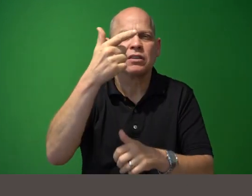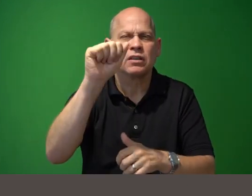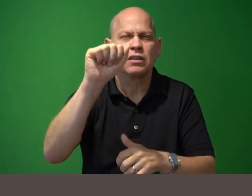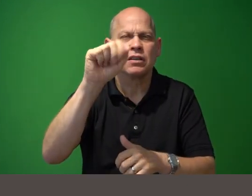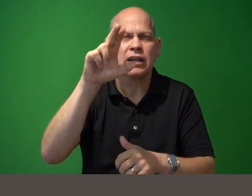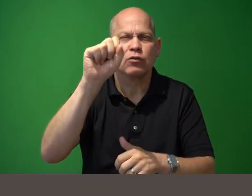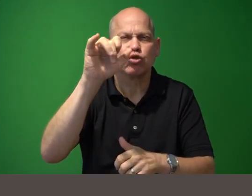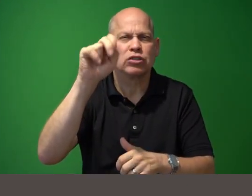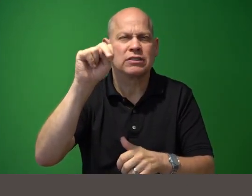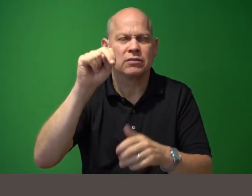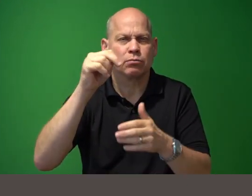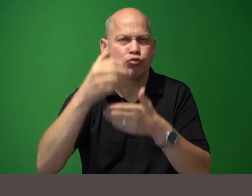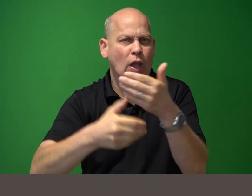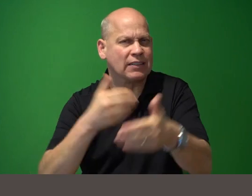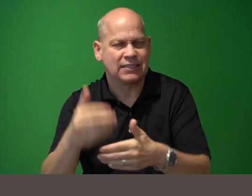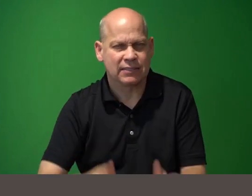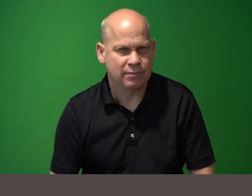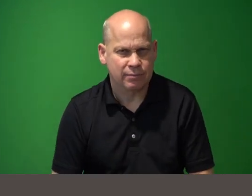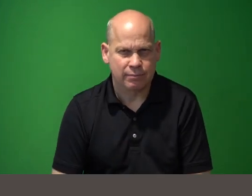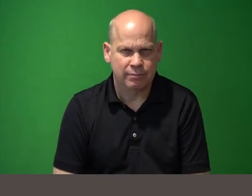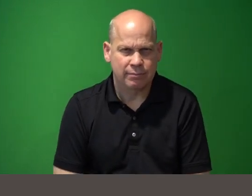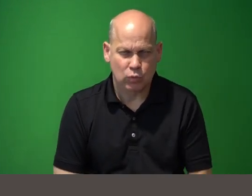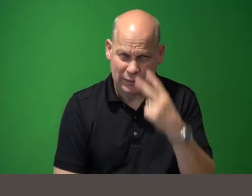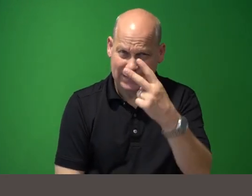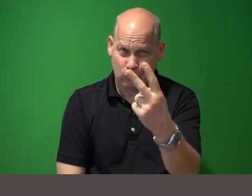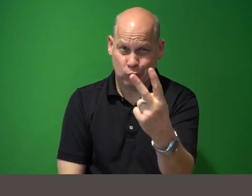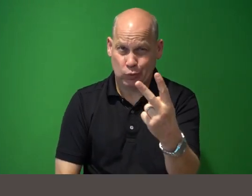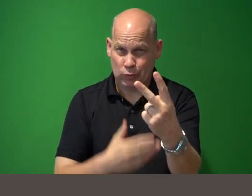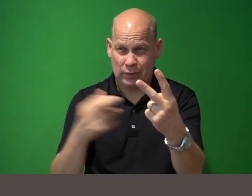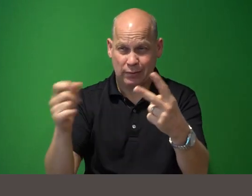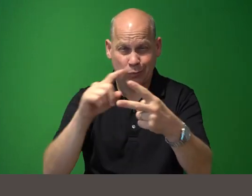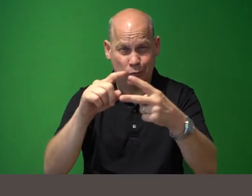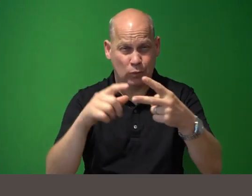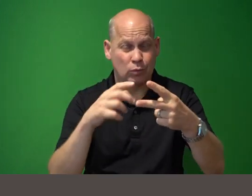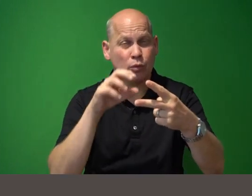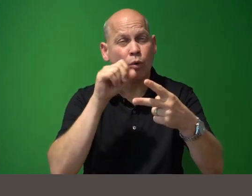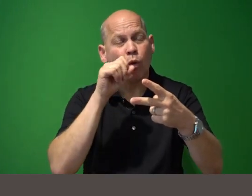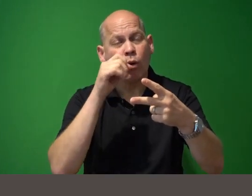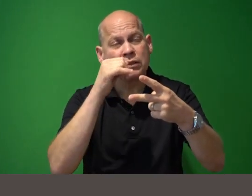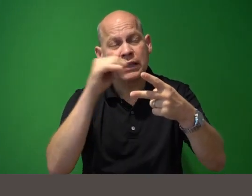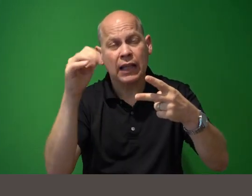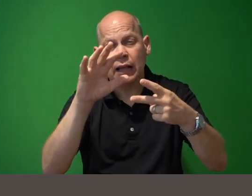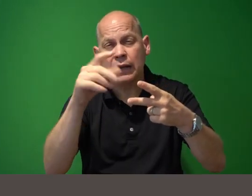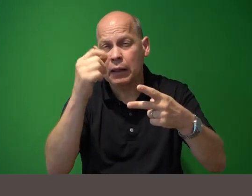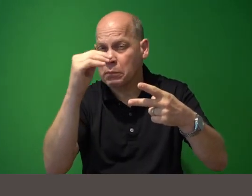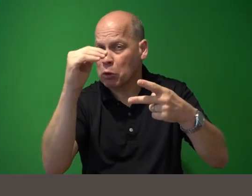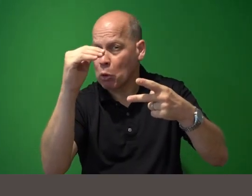So we see two things. A, the orange line is now slightly lower,